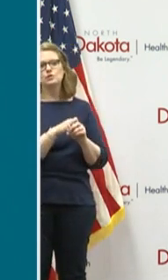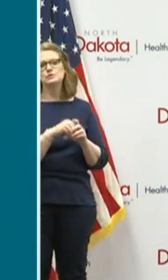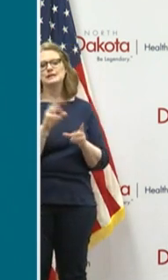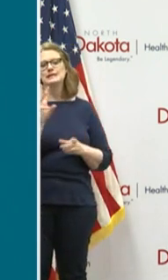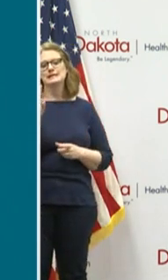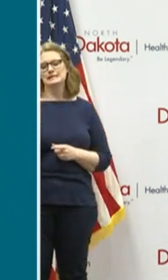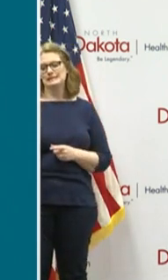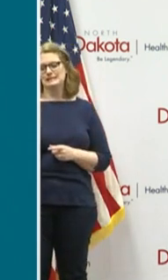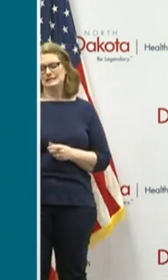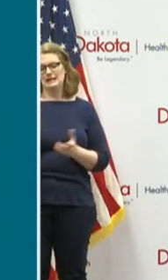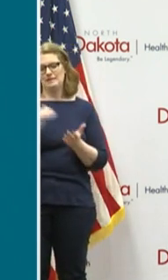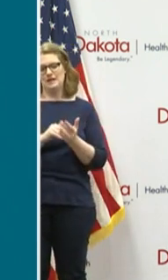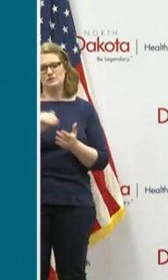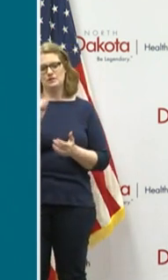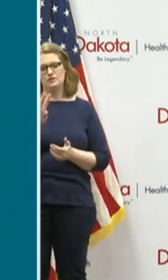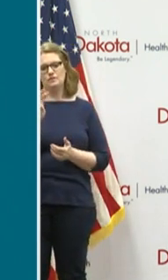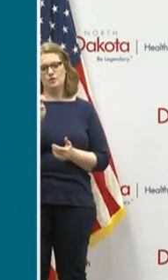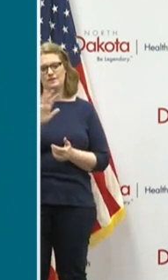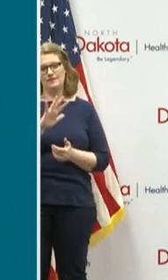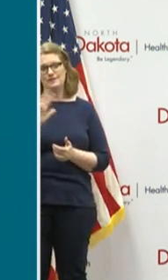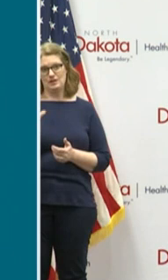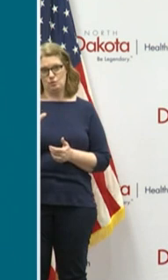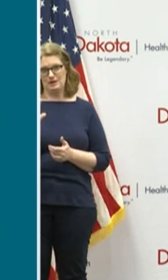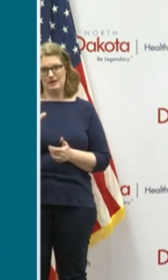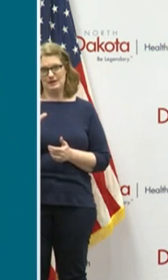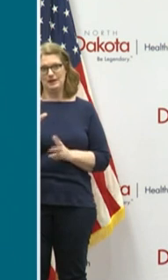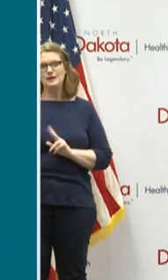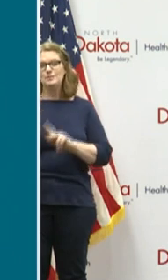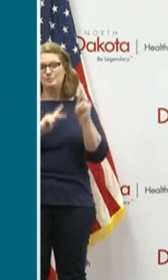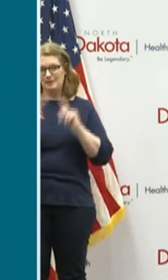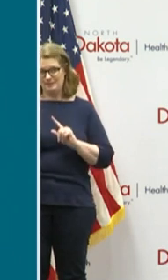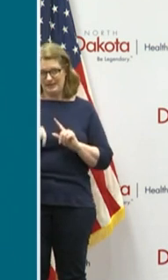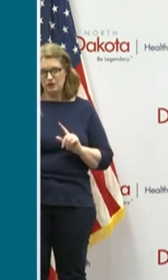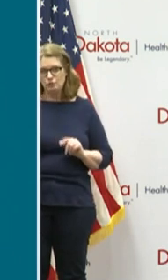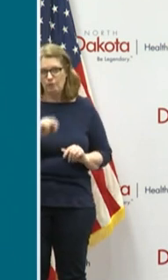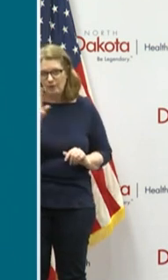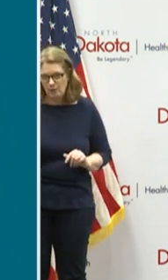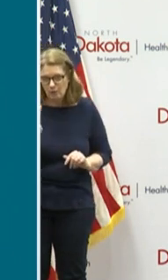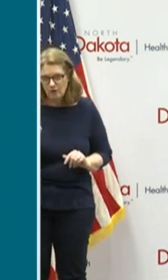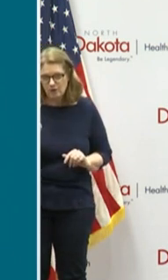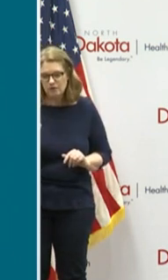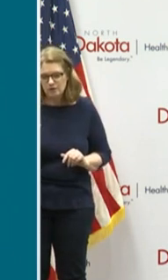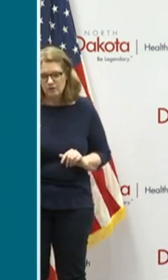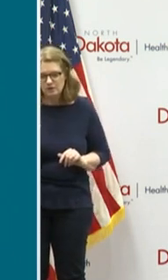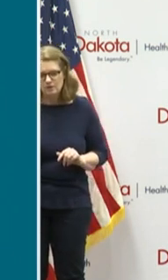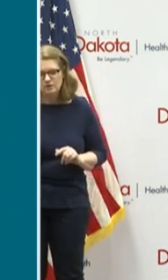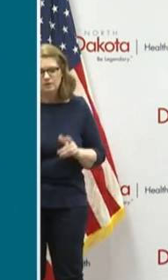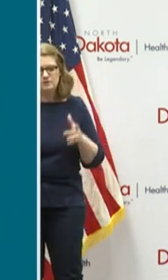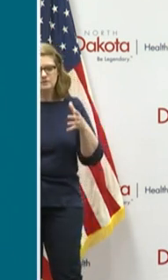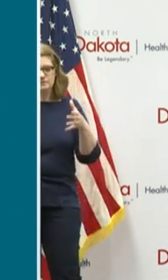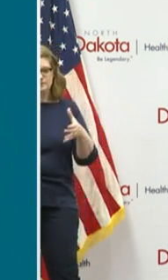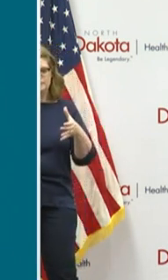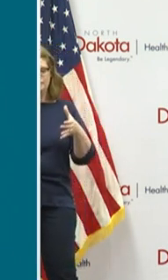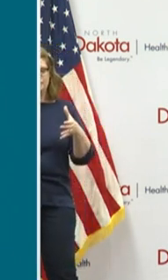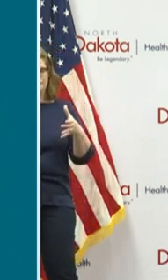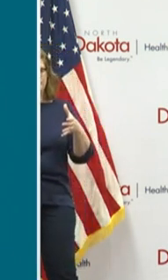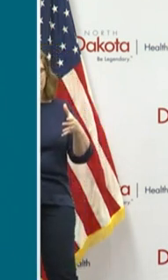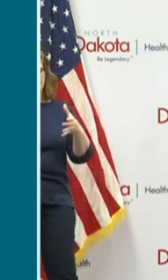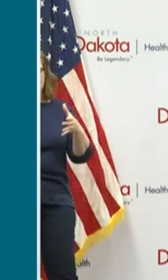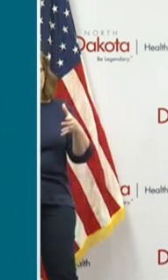90,000 TESTS THAT HAVE BEEN COMPLETED BY OUR LABS AND LAB